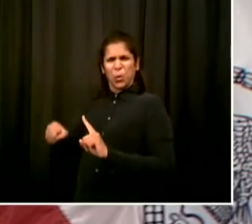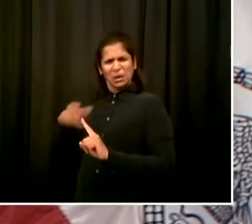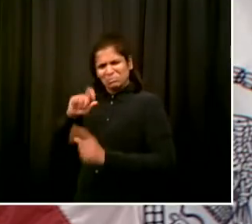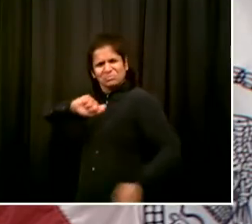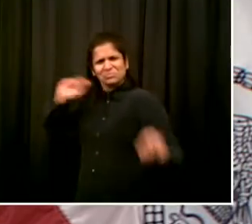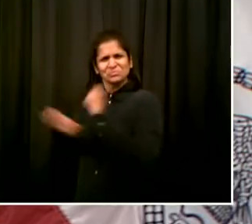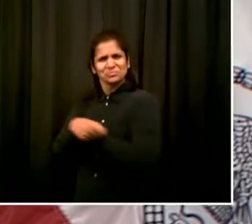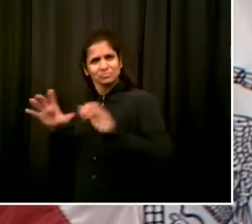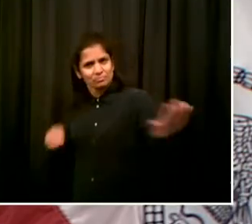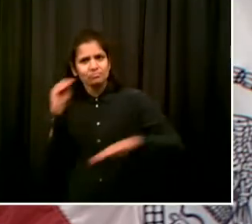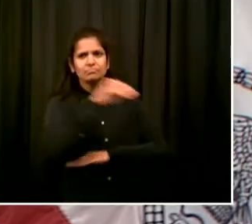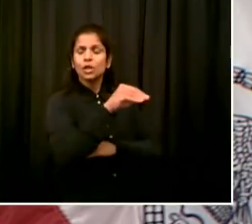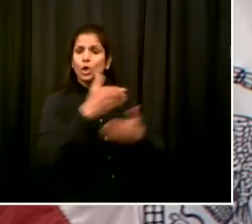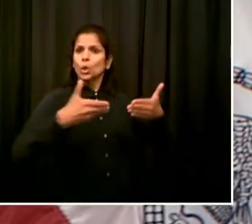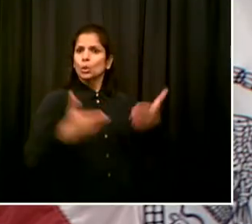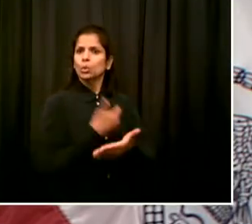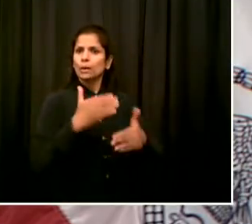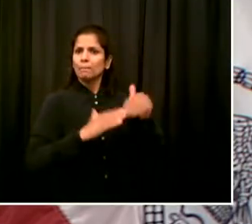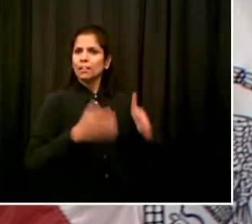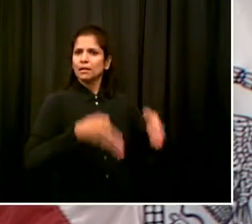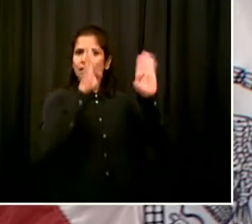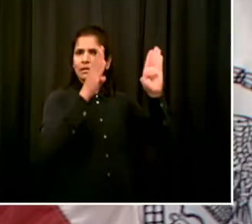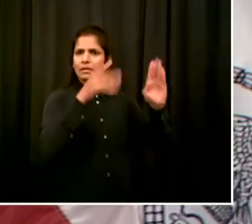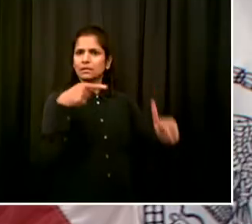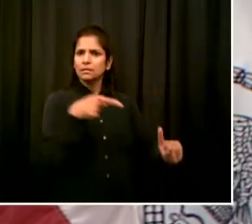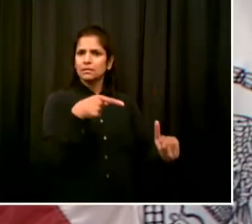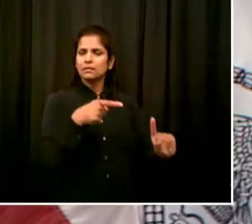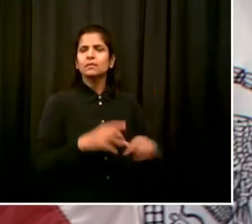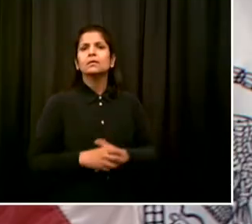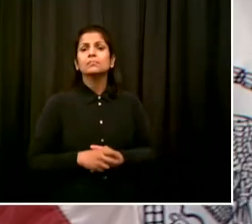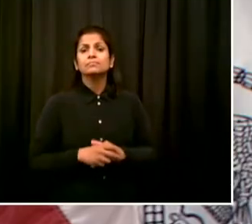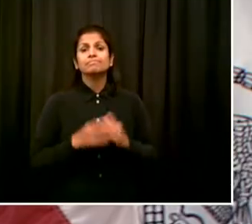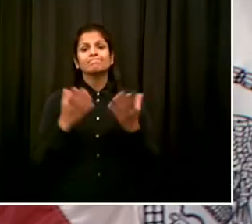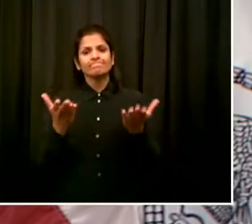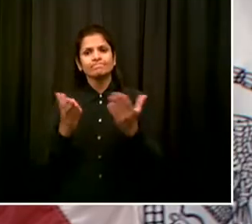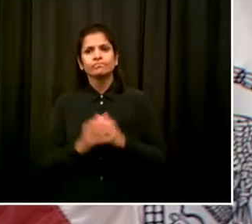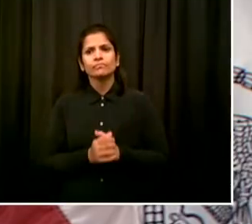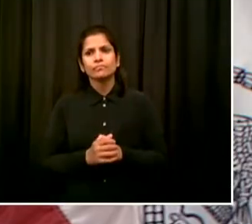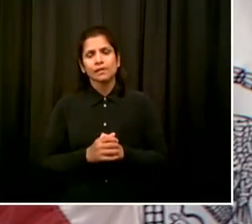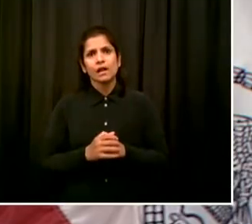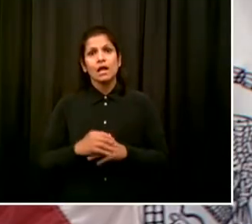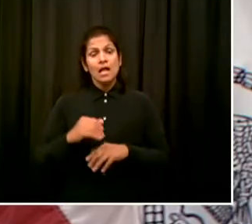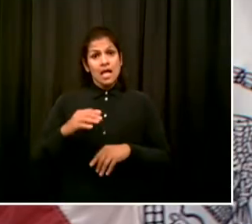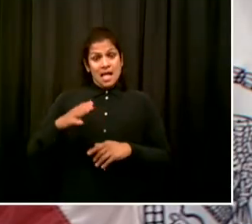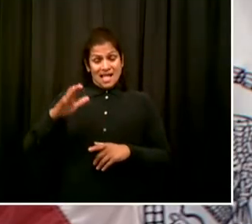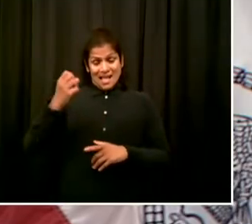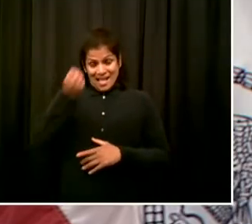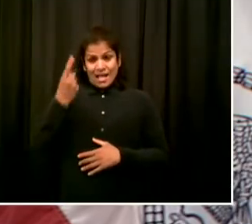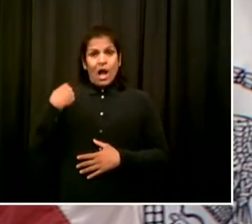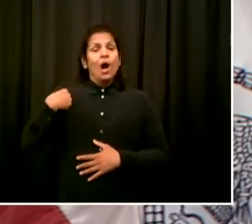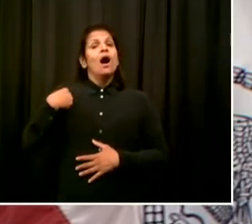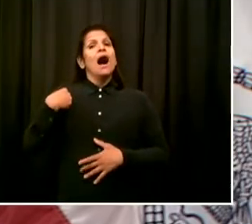PLAN TO MEDICATE THAT OR IMPROVE RESPONSE TIME? WE WILL KEEP WORKING ON